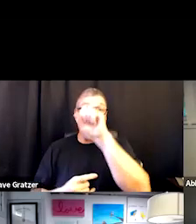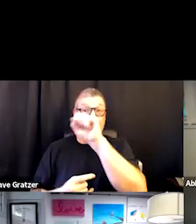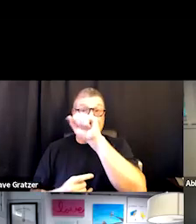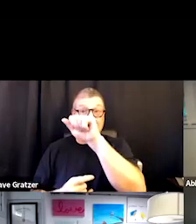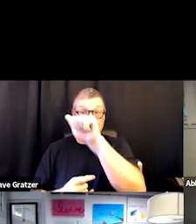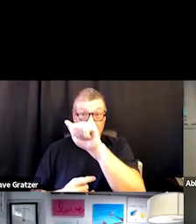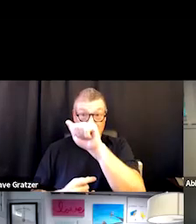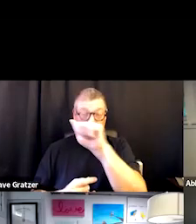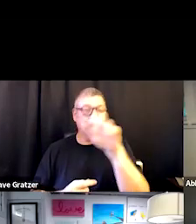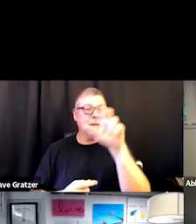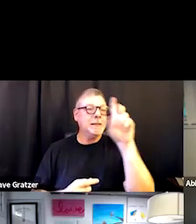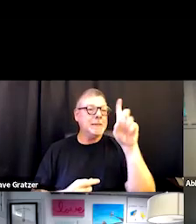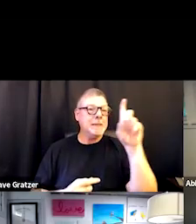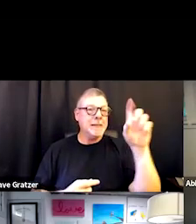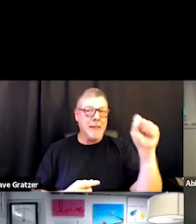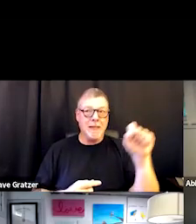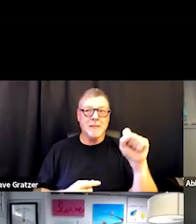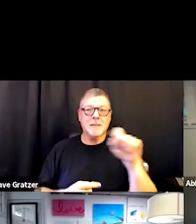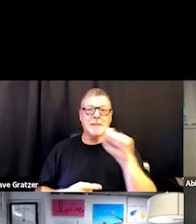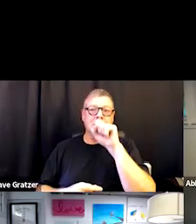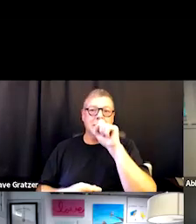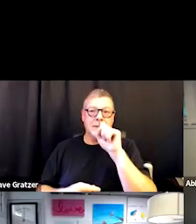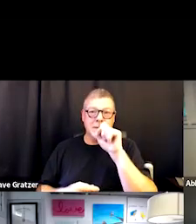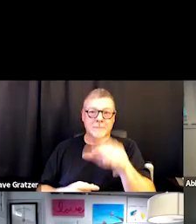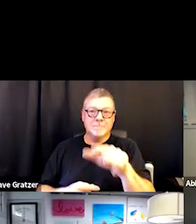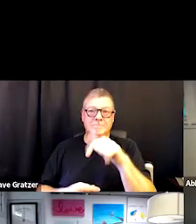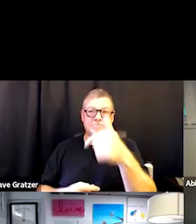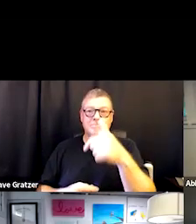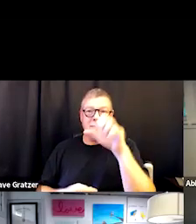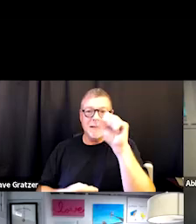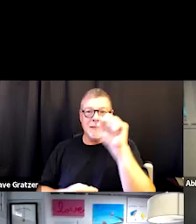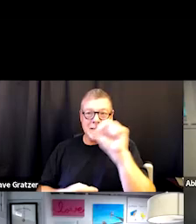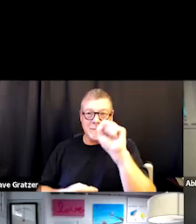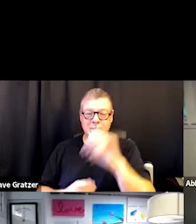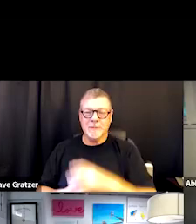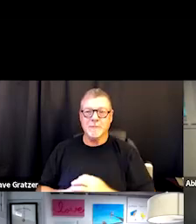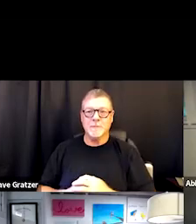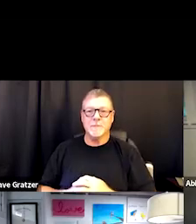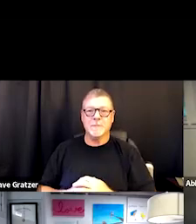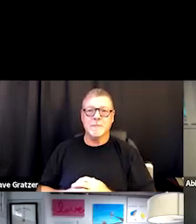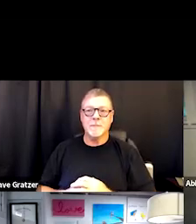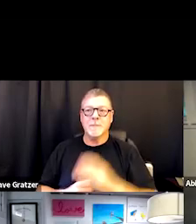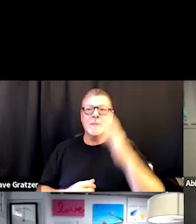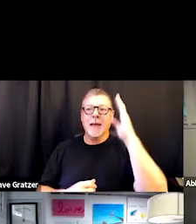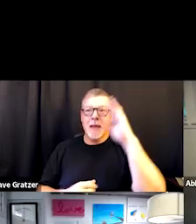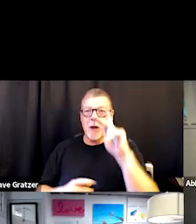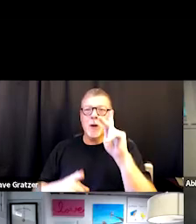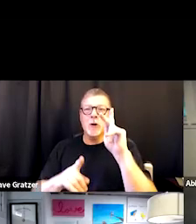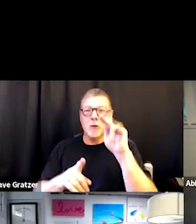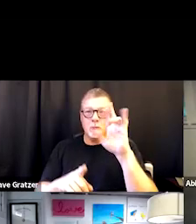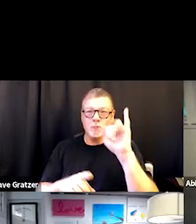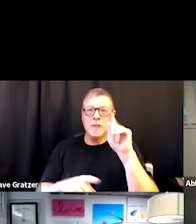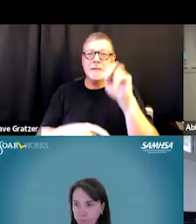So, Samitra, I'm gonna send this one over to you first. So I know Kristin spoke about this a little bit before,